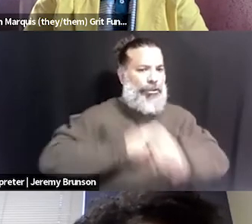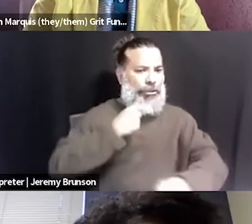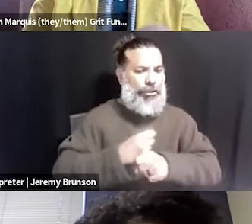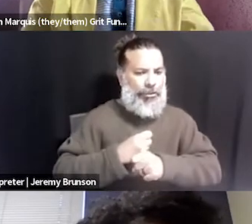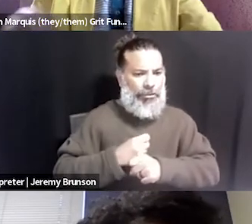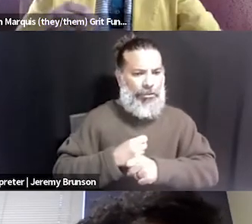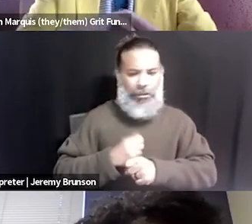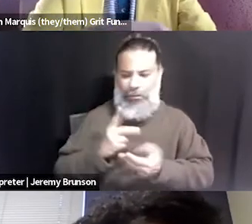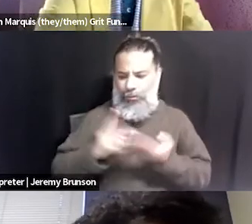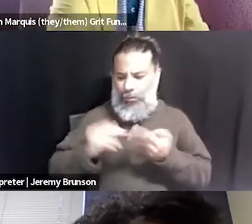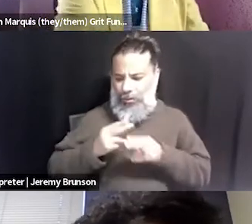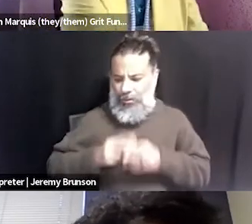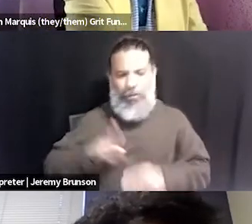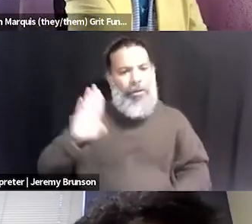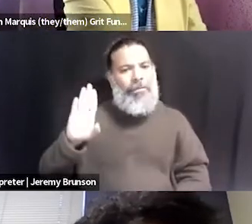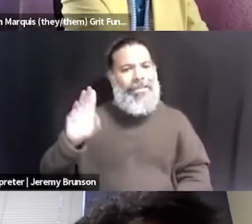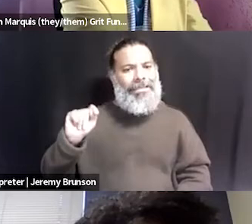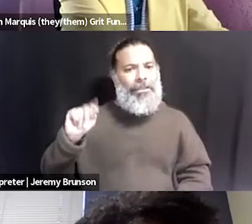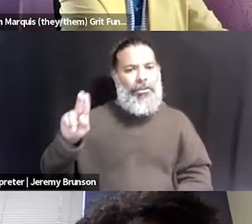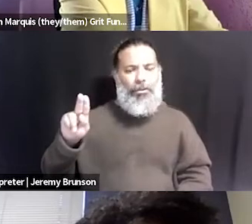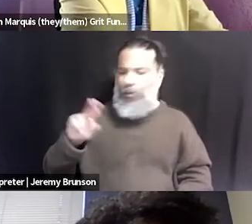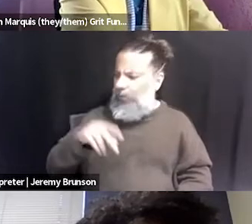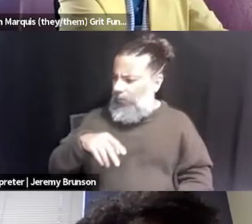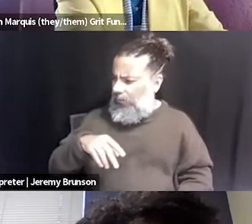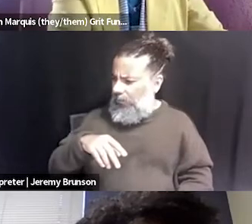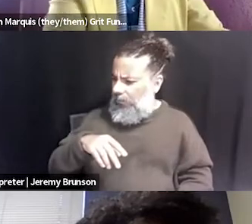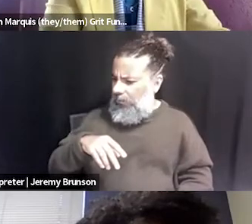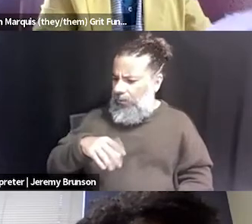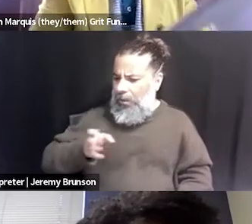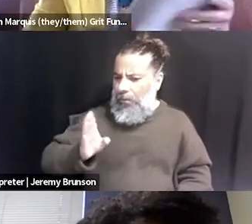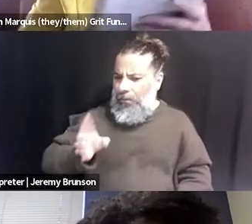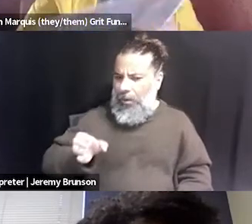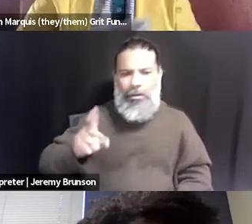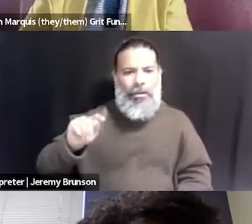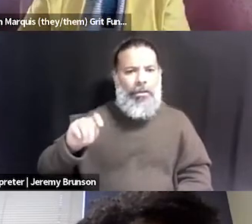program called BTU, Baltimore Towson University.